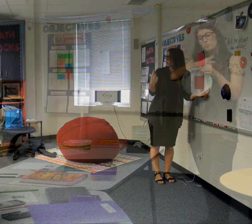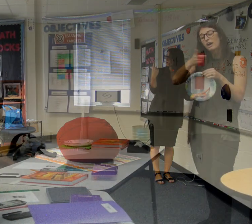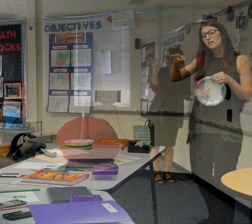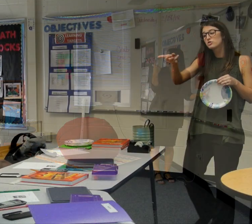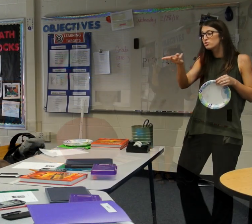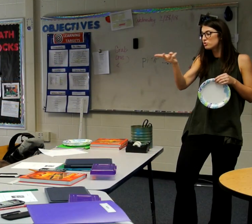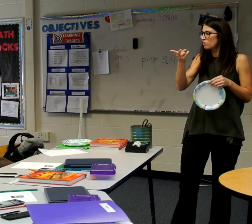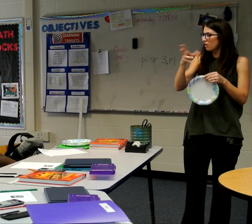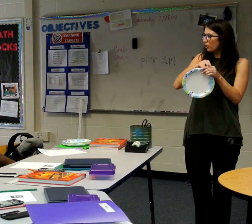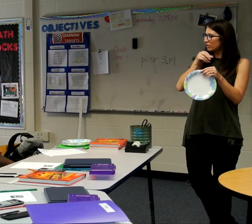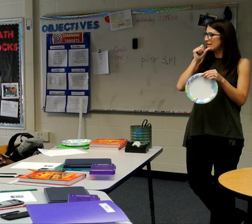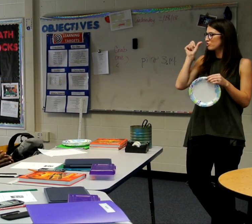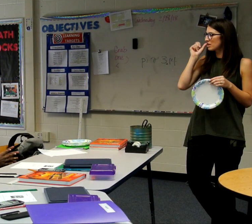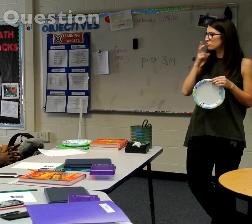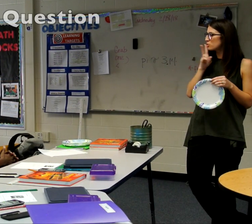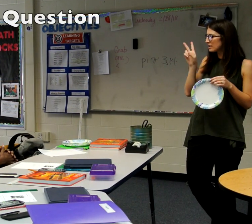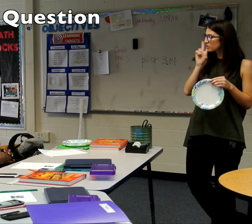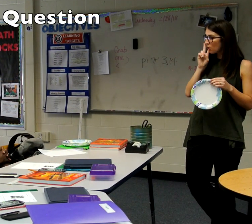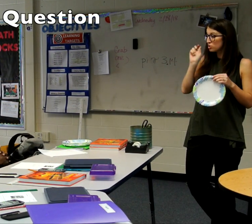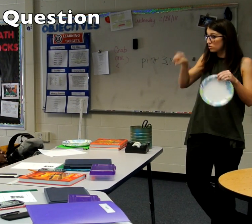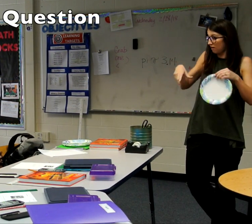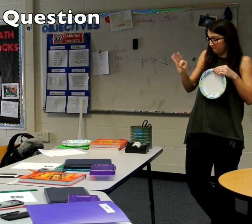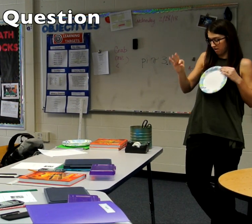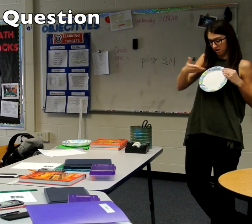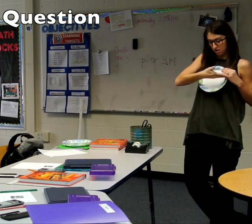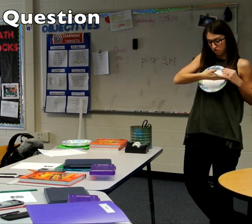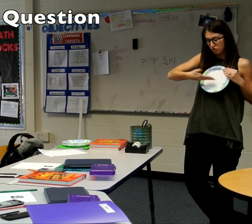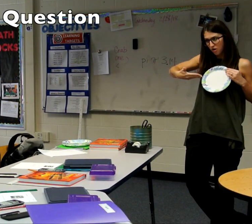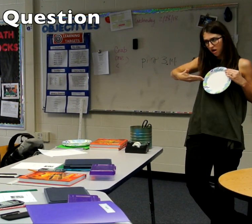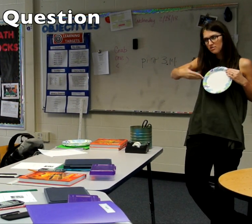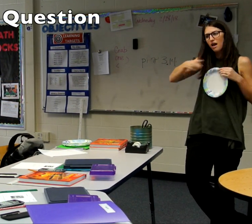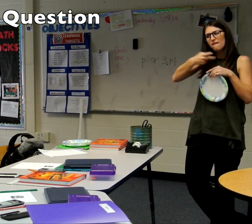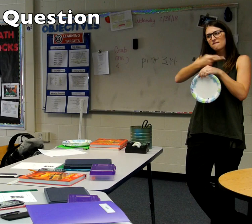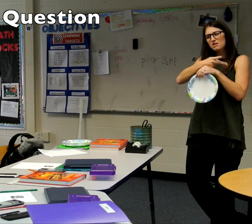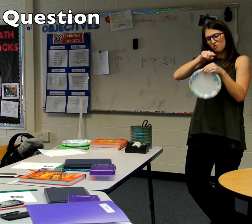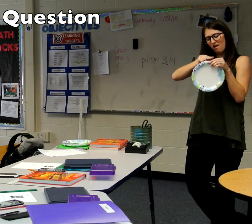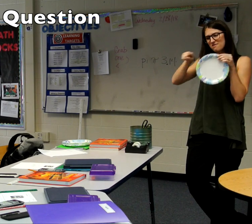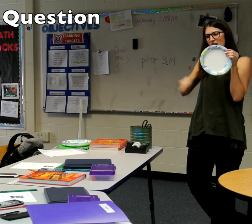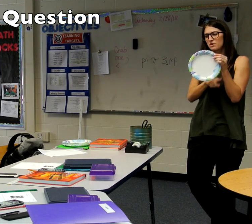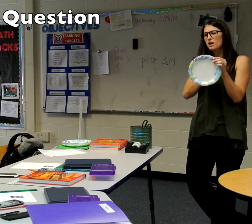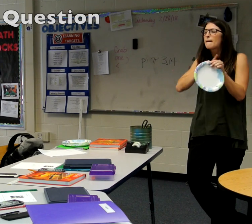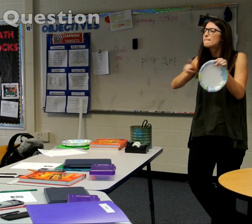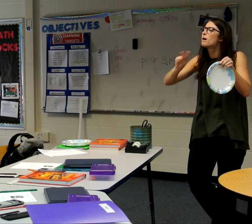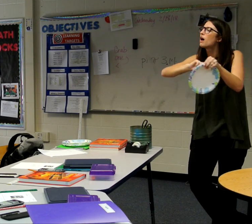You learned two days ago, you can the diameter to help figure out the circumference, but when you find the